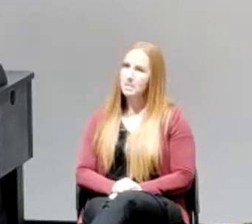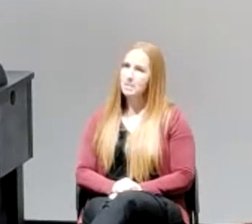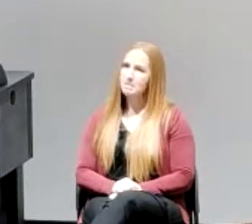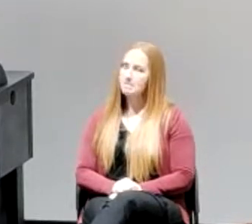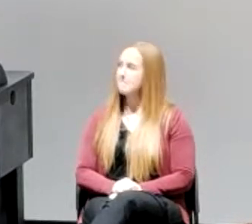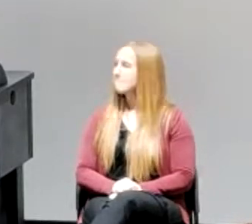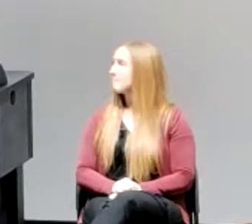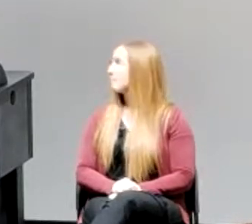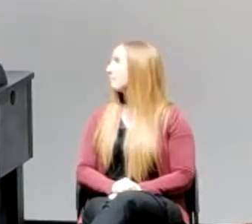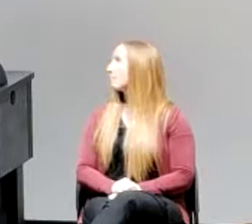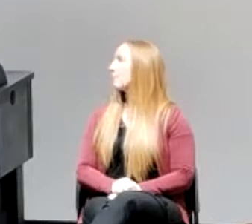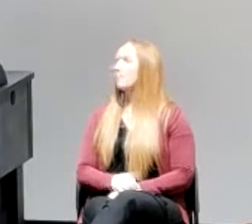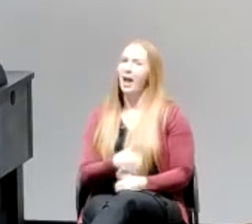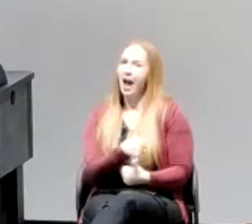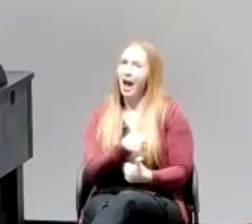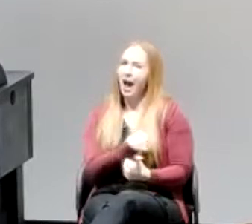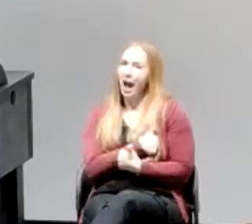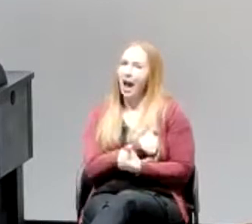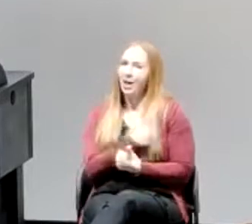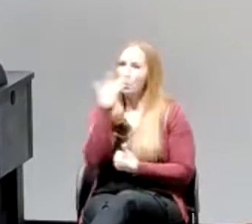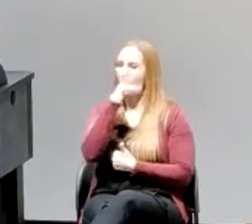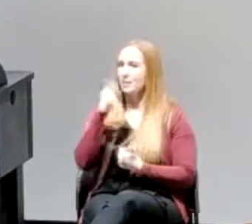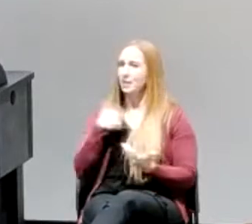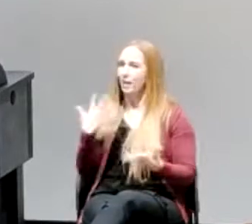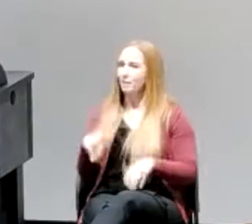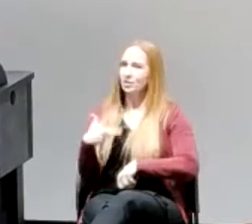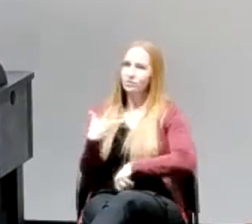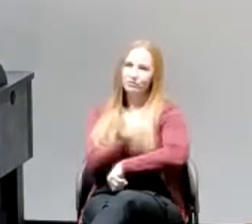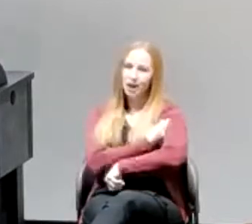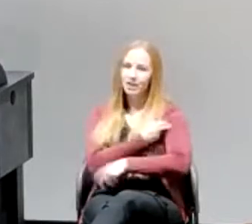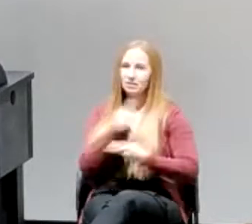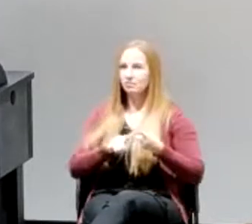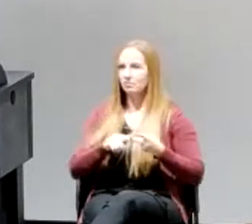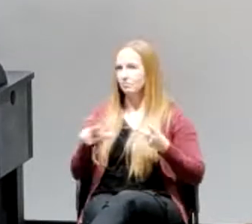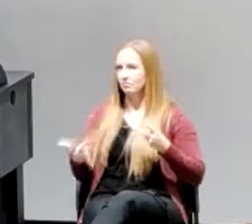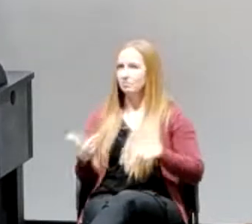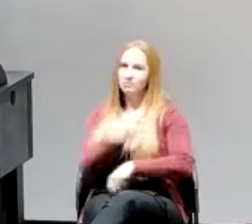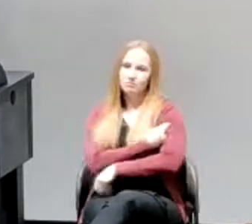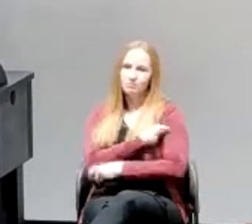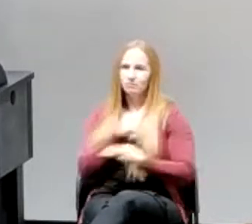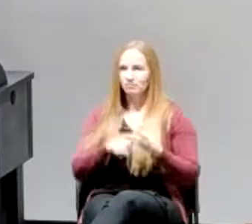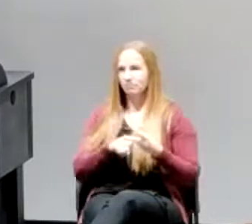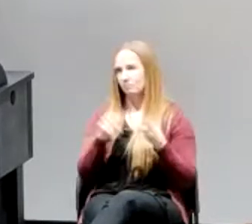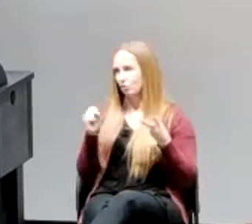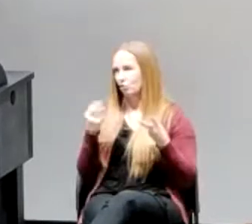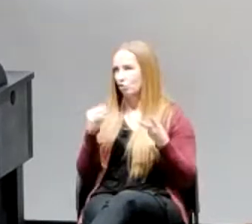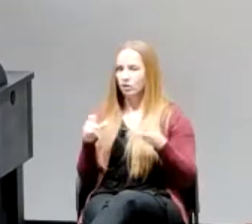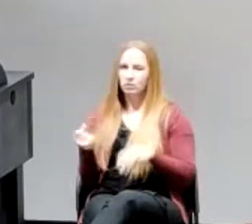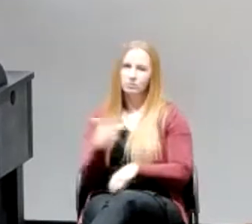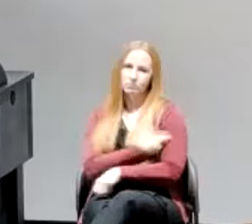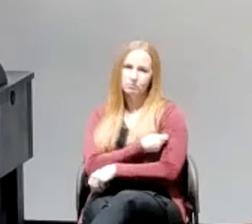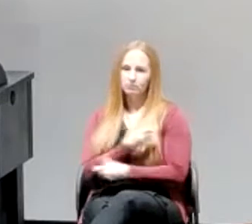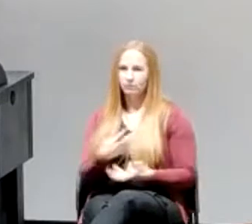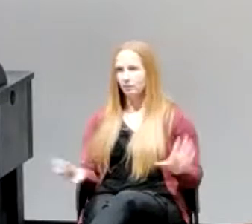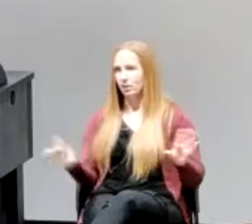Please welcome my friend and someone I think is going to be a hero for me. Ms. Punam Mathur. Thank you.